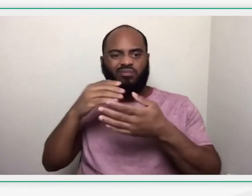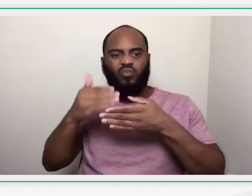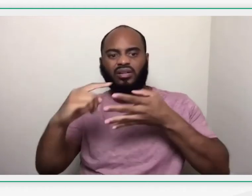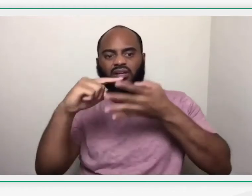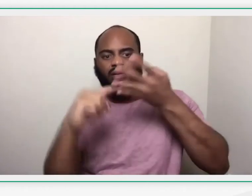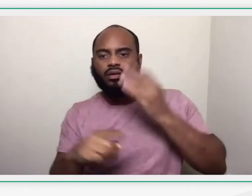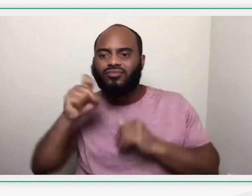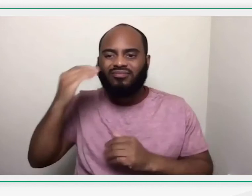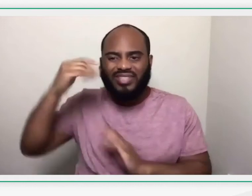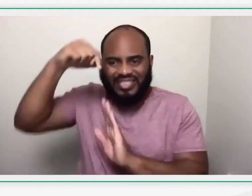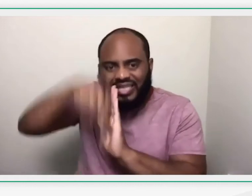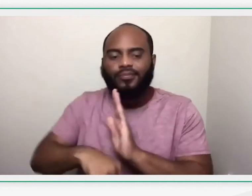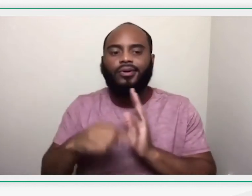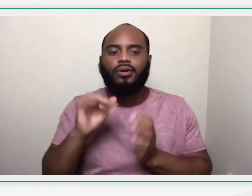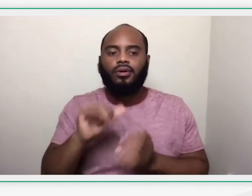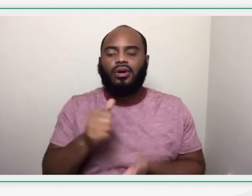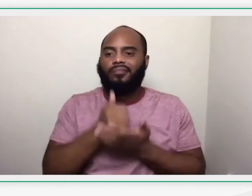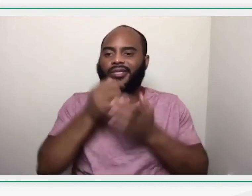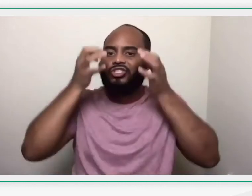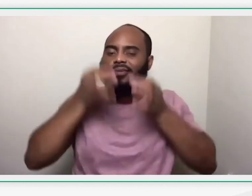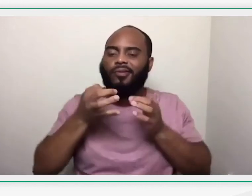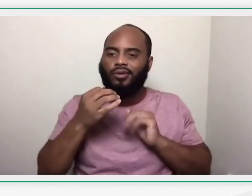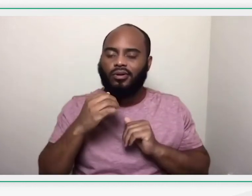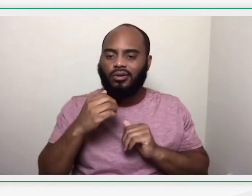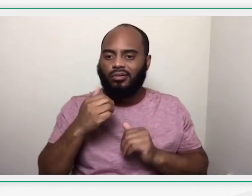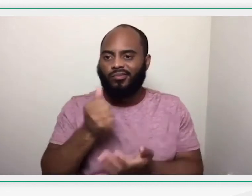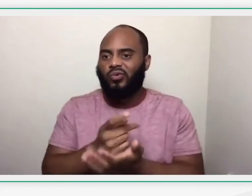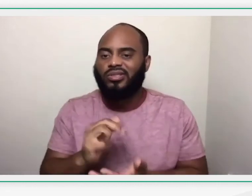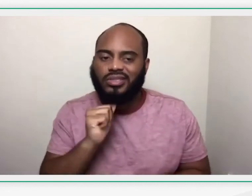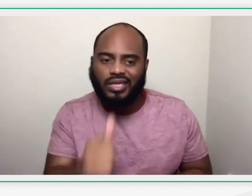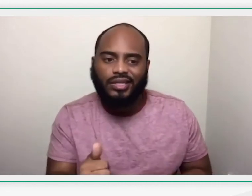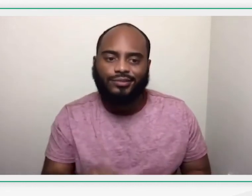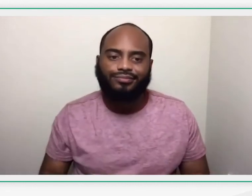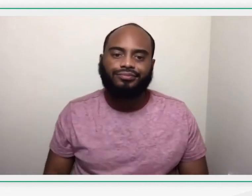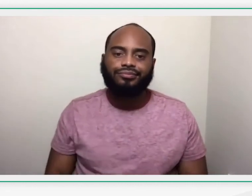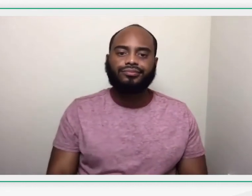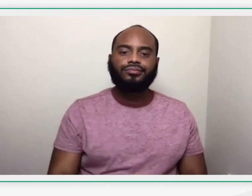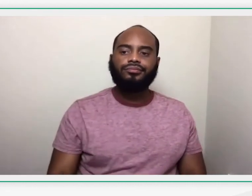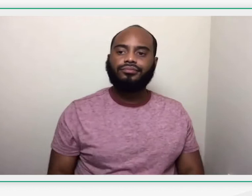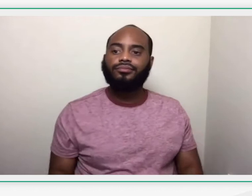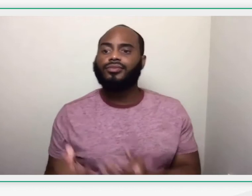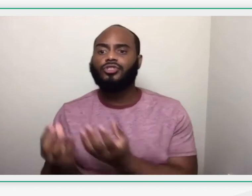These lenders or creditors want to know your history of payment before they approve you or not.